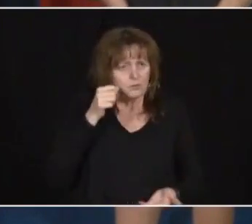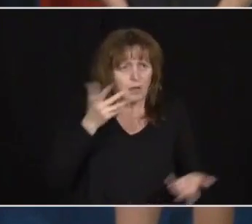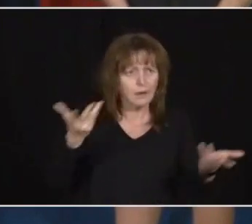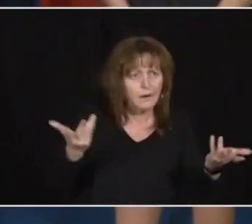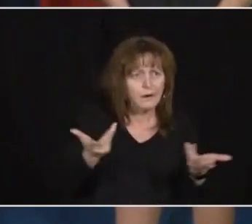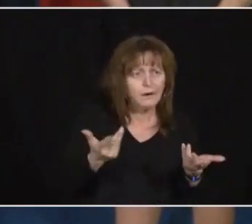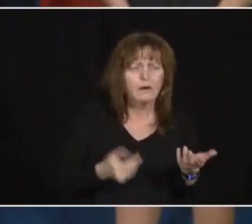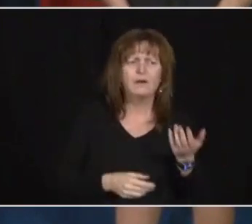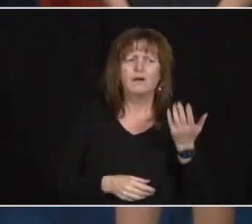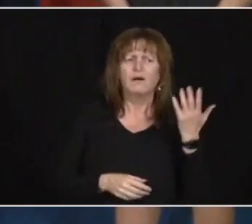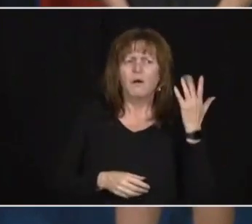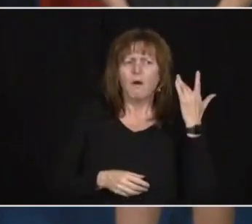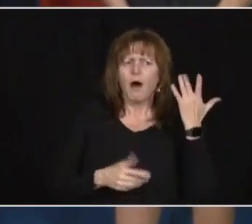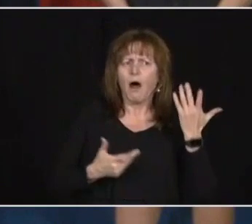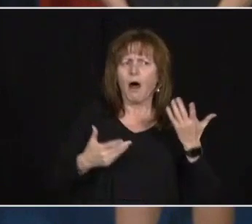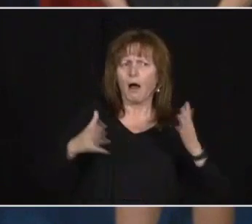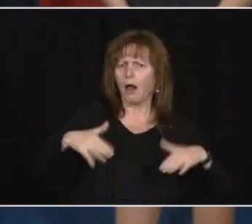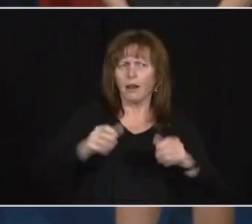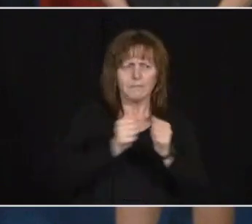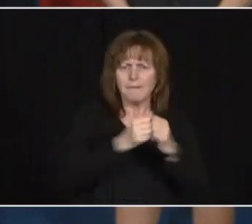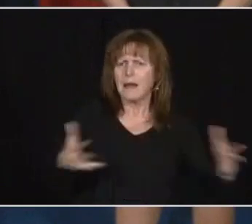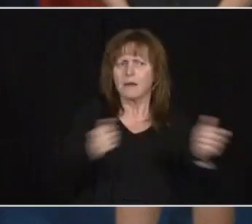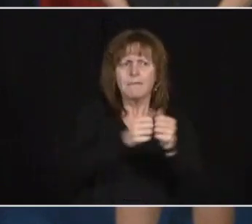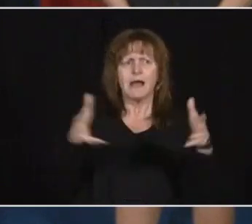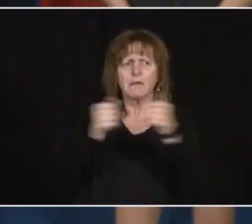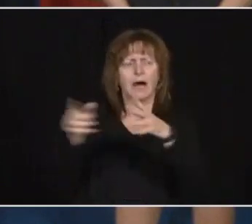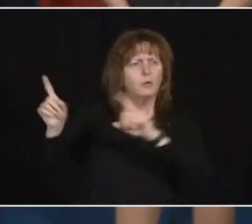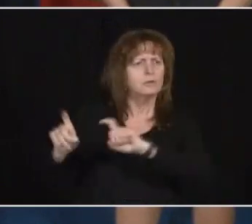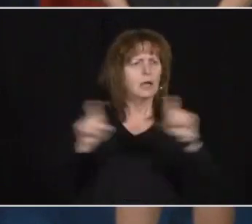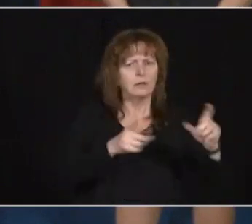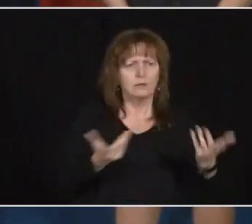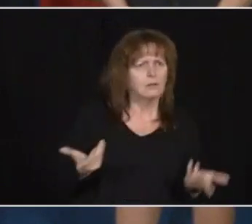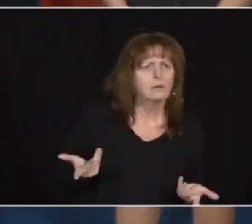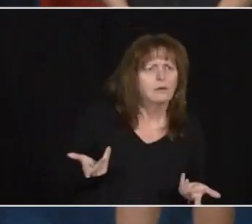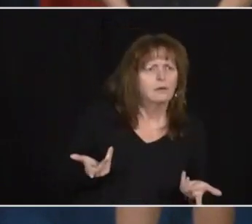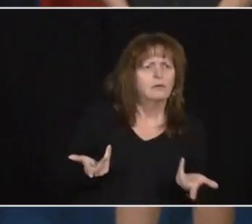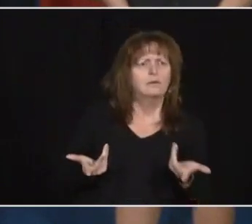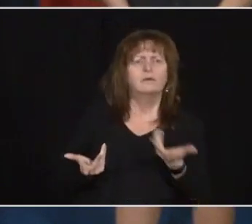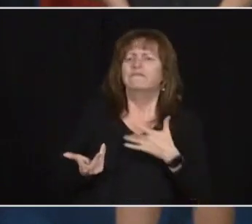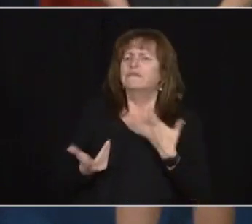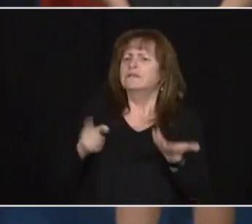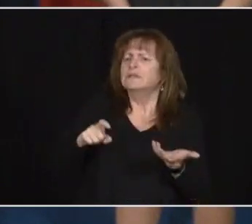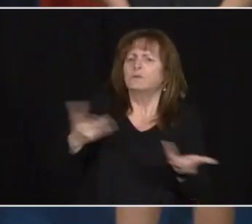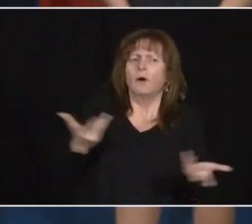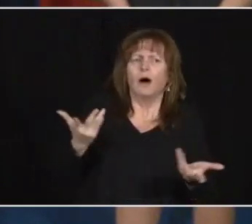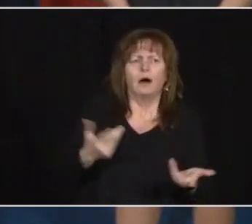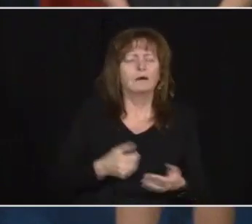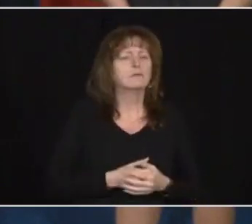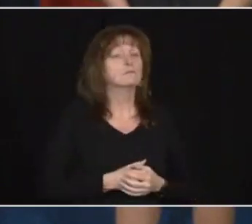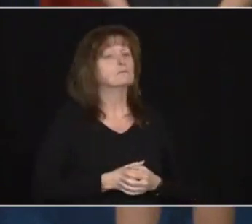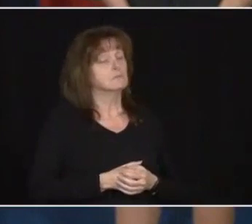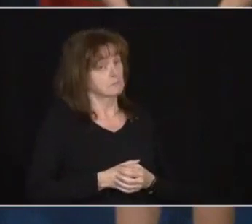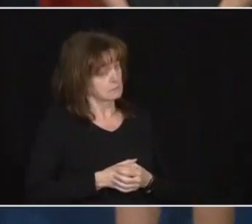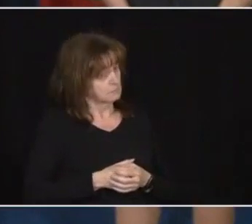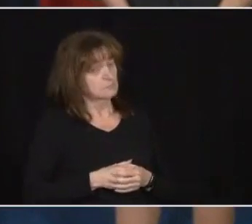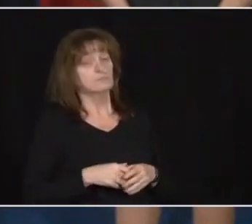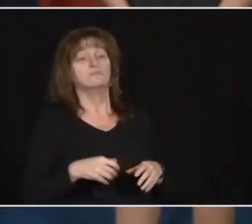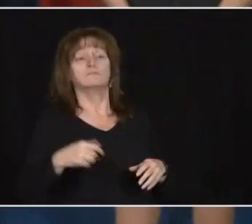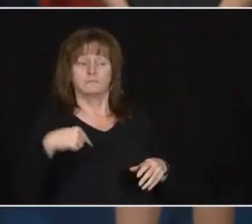lag and what are the gaps you feel still need to be filled? We increased testing drast drastically.